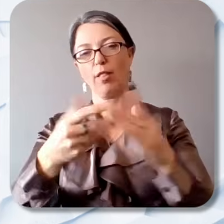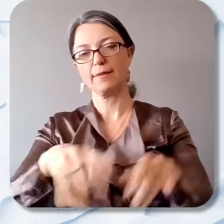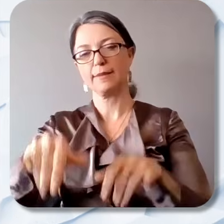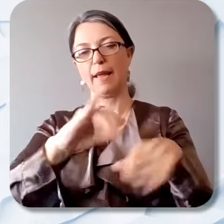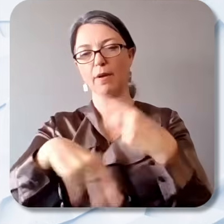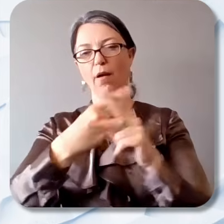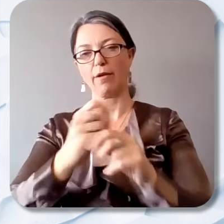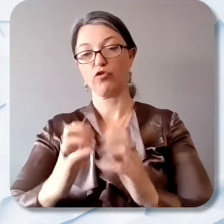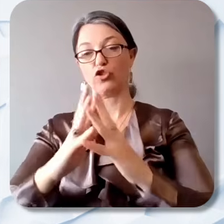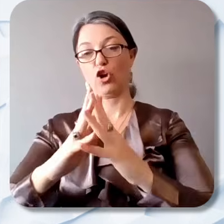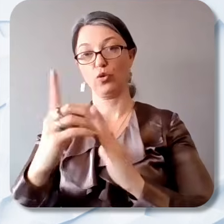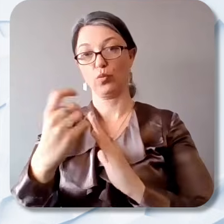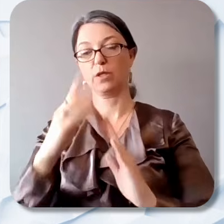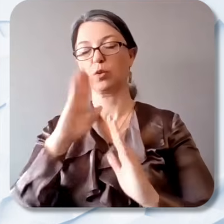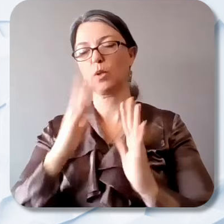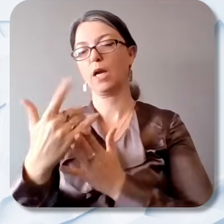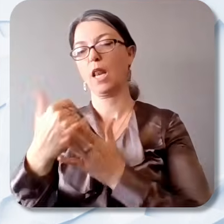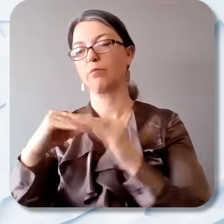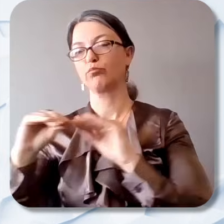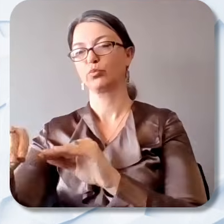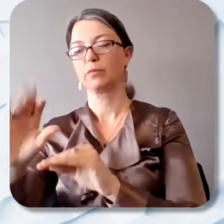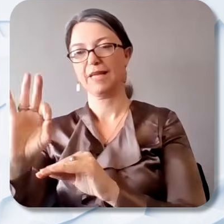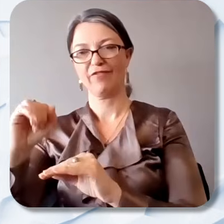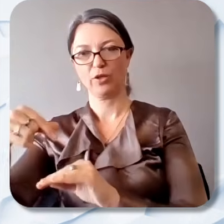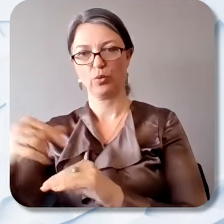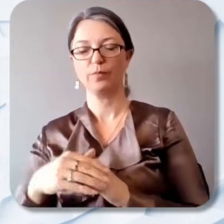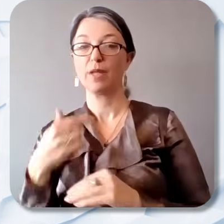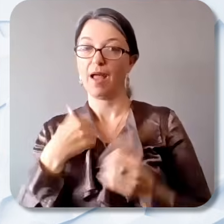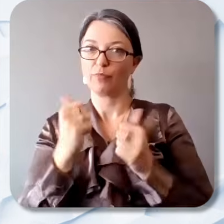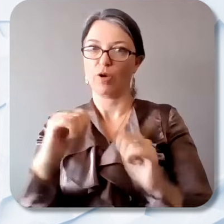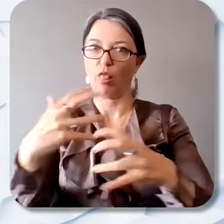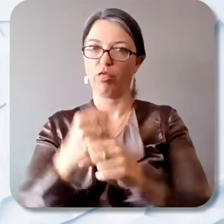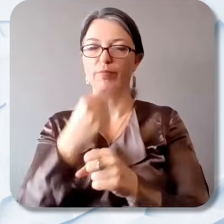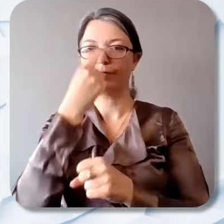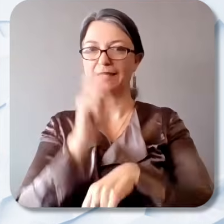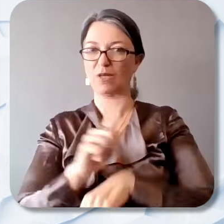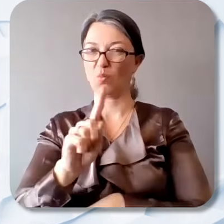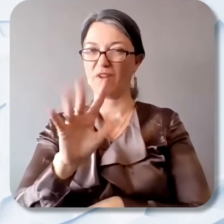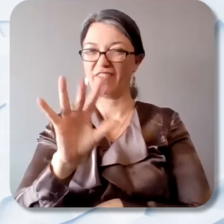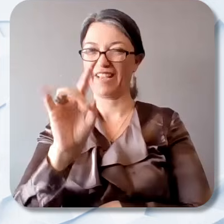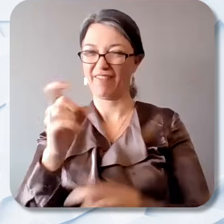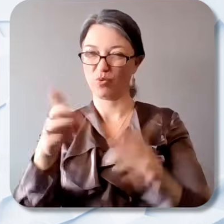If you asked to charter question, we'll get there, and the reason I'm kind of trying to sum up this 1:58pm, and we're going to have to close our Webinar soon.